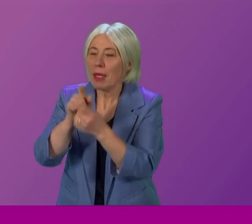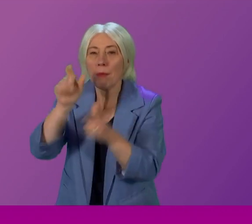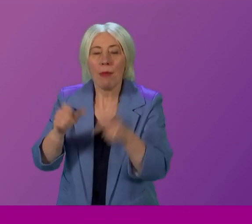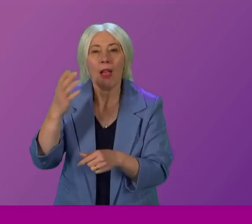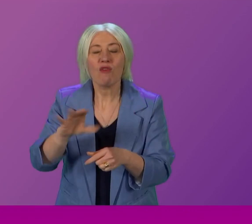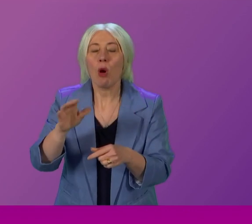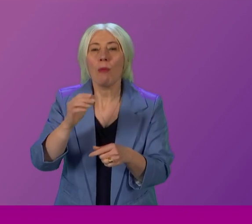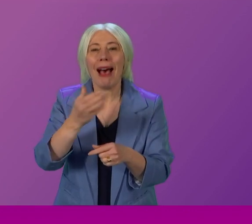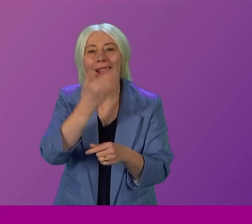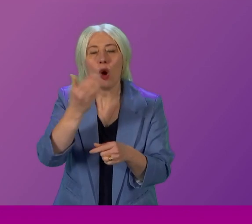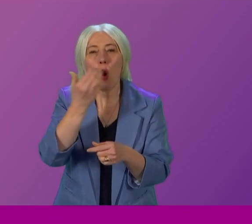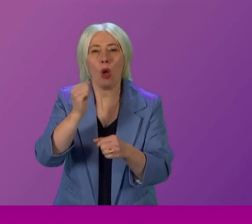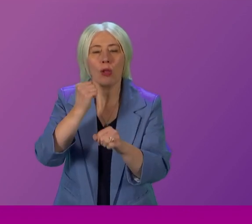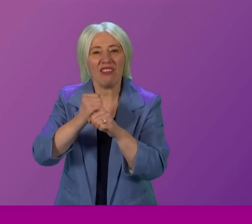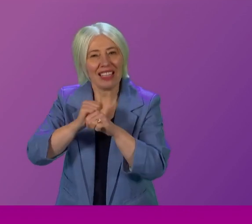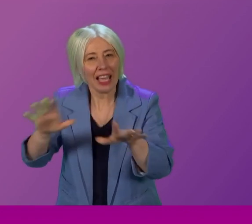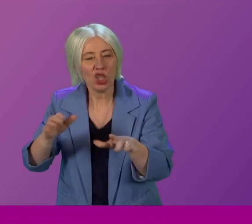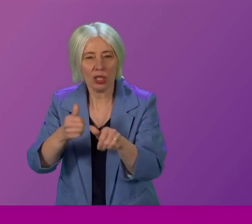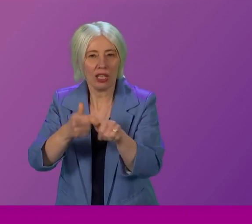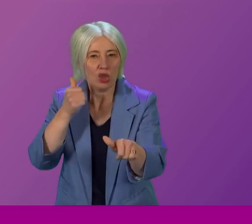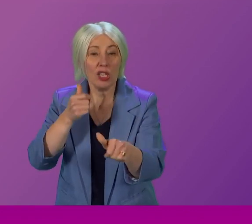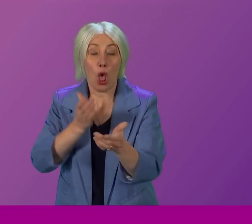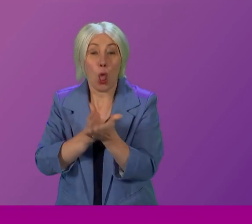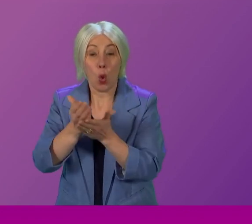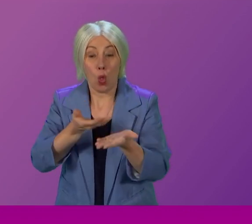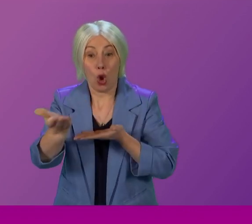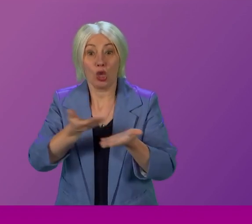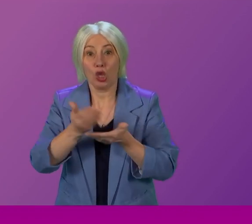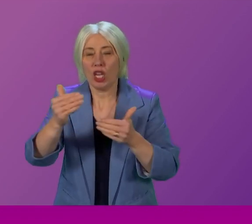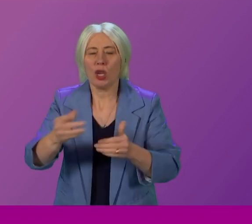advertising industries, during the consultation period to hear directly from them. Of course,